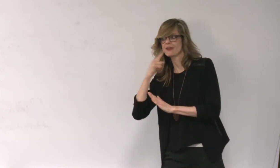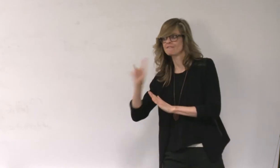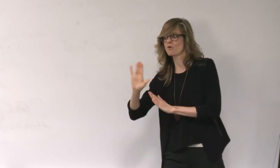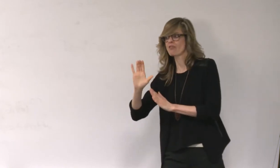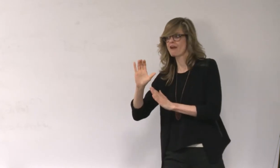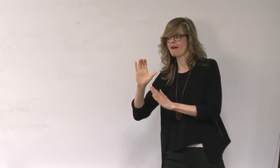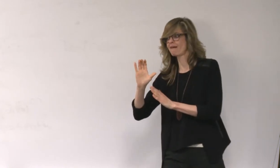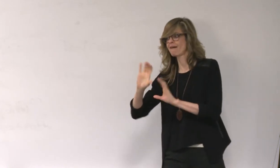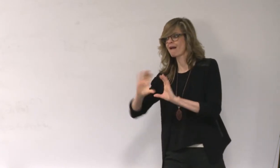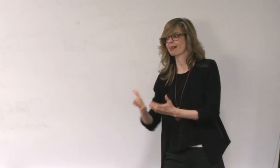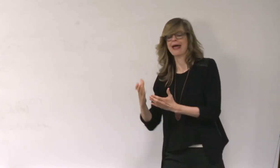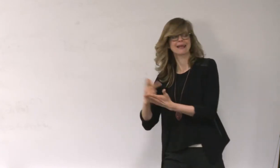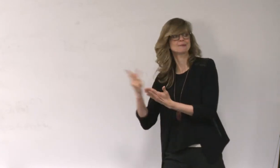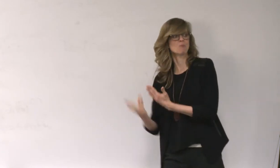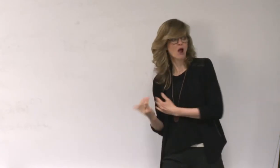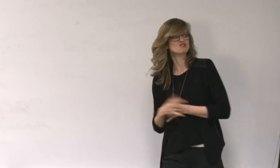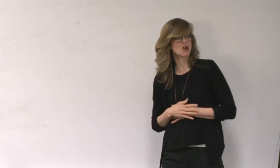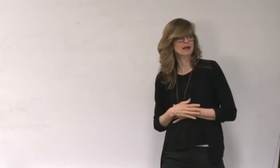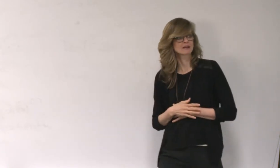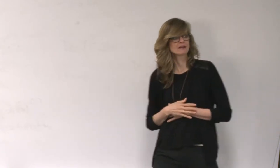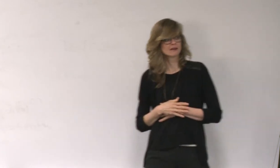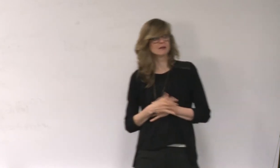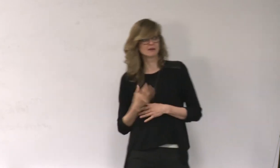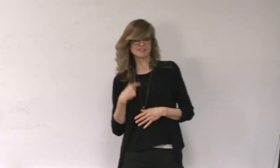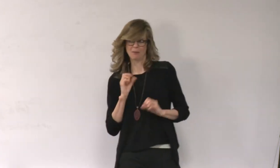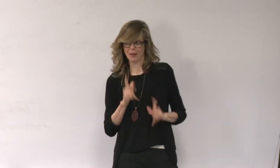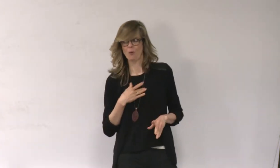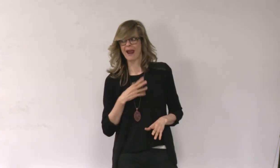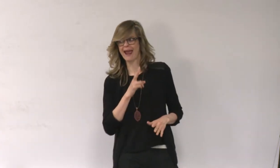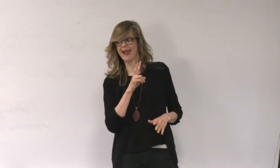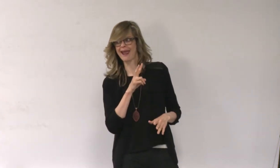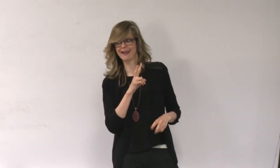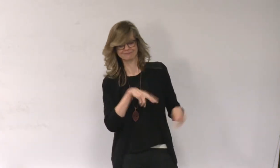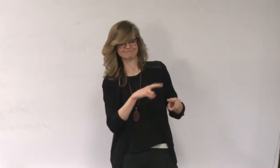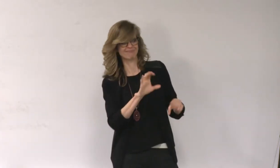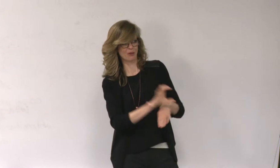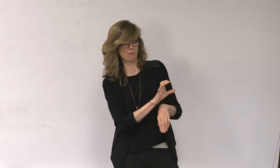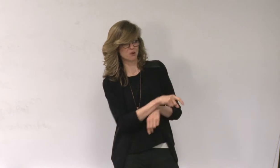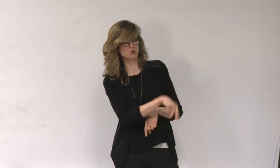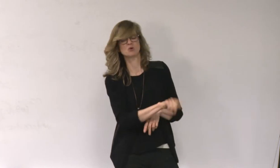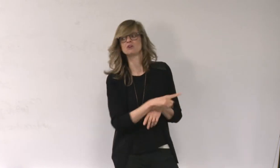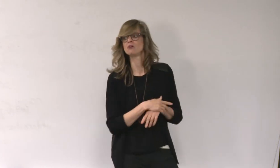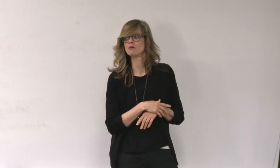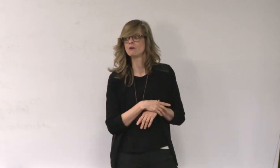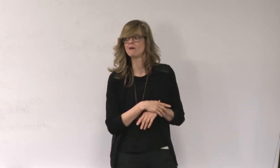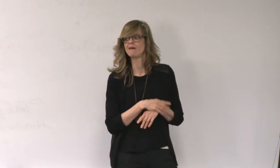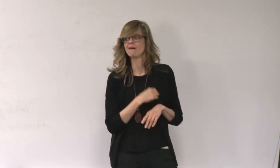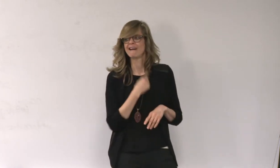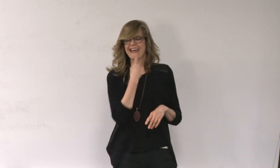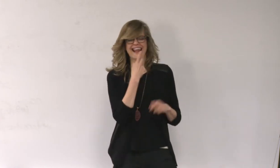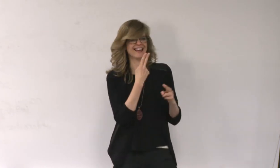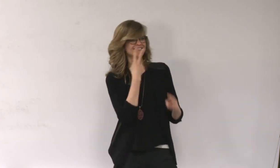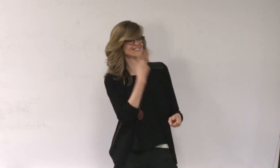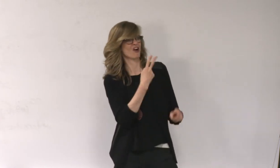"ONE OF MY COMPUTER SCIENCE FRIENDS DEVELOPED THIS FOR A CLASS PROJECT." AND SO, I TOOK A LOOK AT IT,